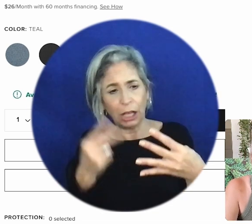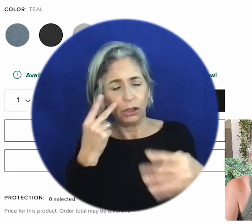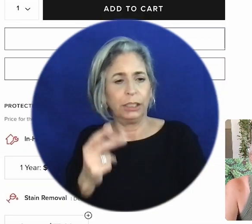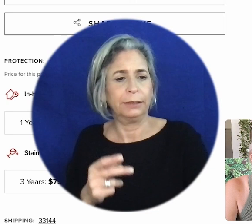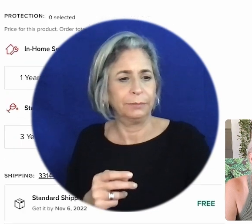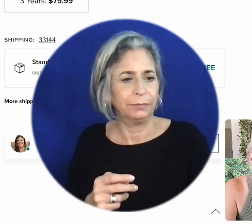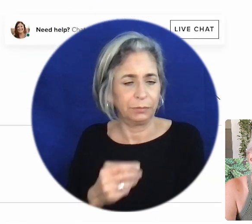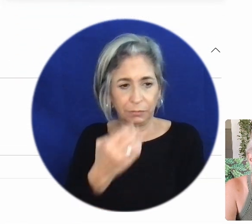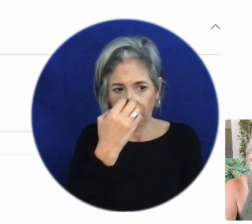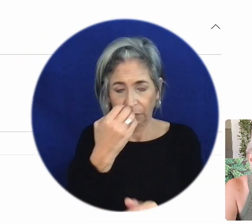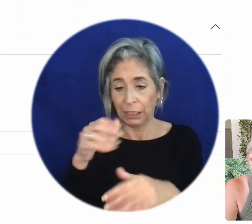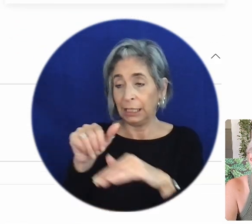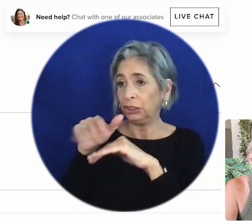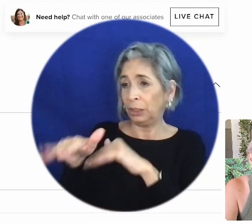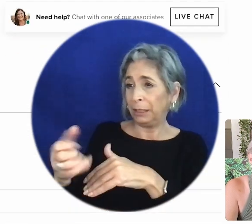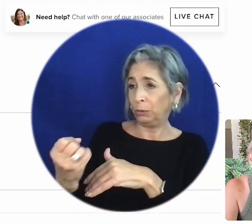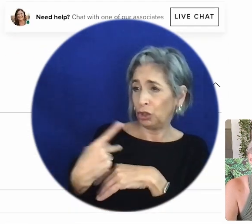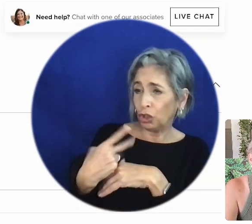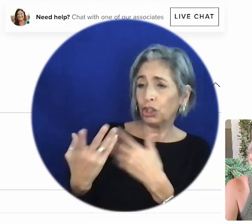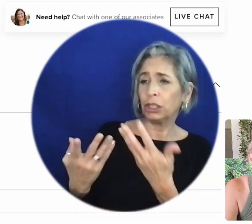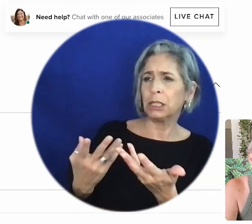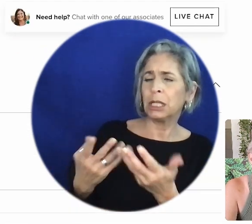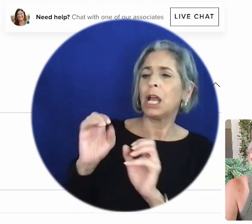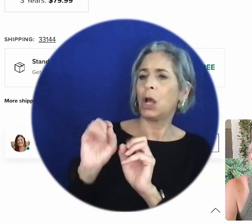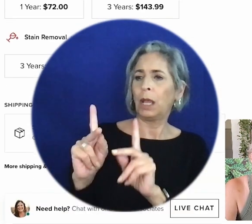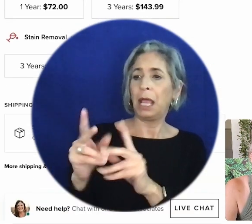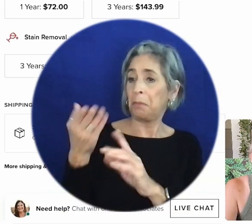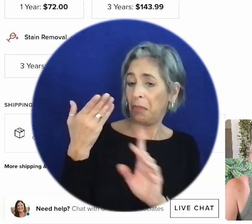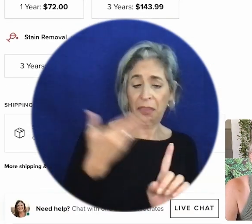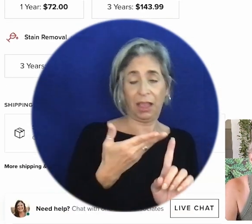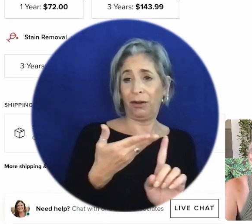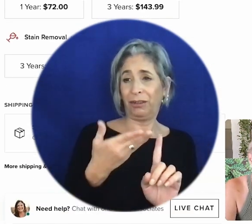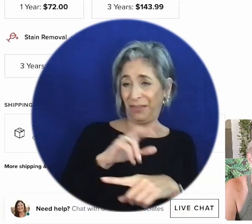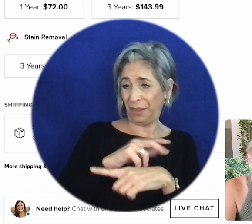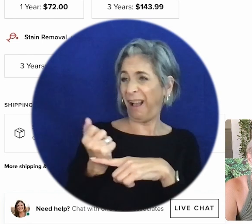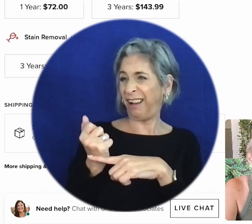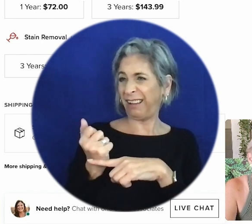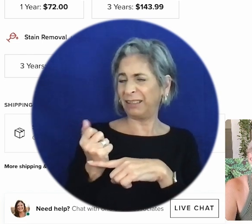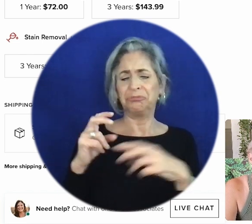So let's take a look. Shipping and returns. Okay, there's our bug.